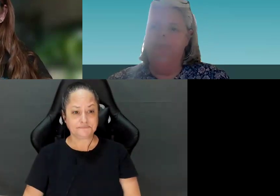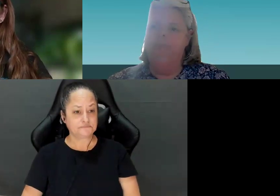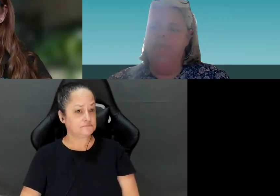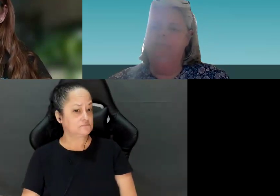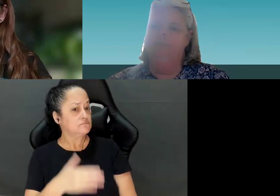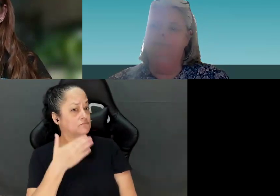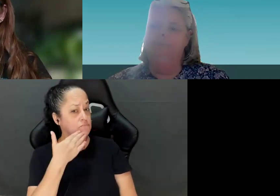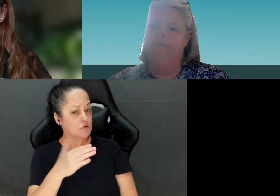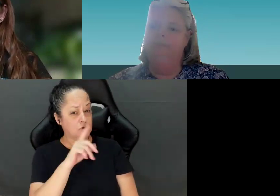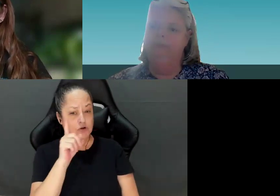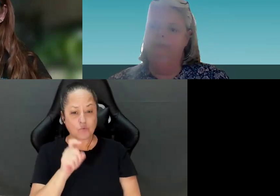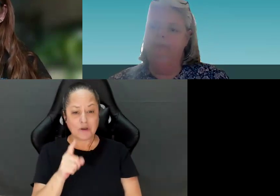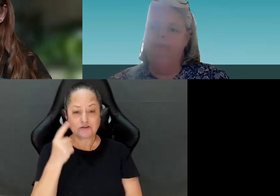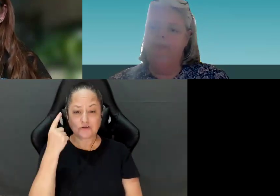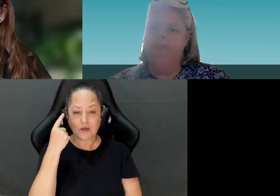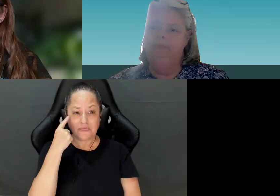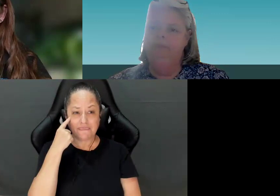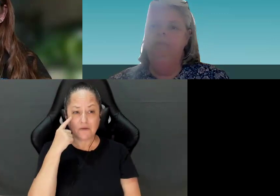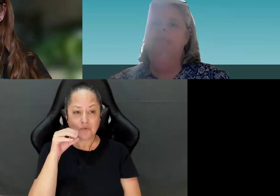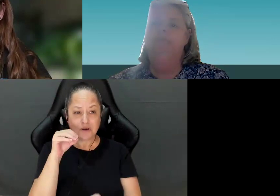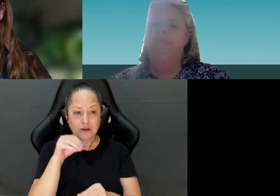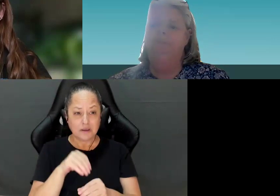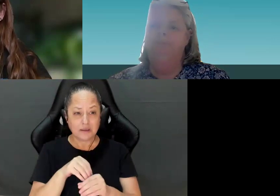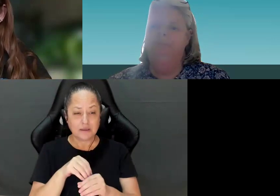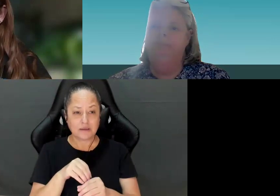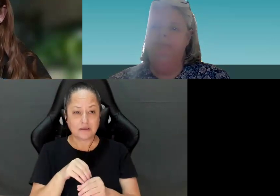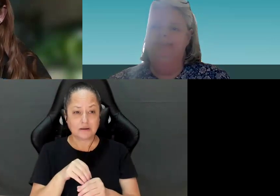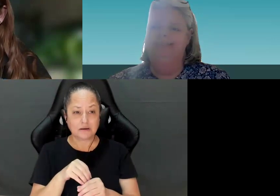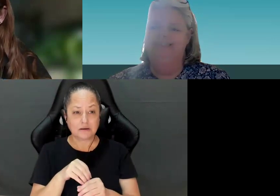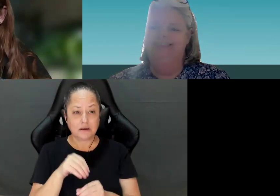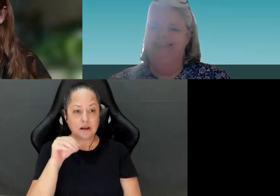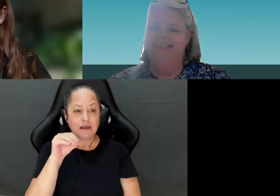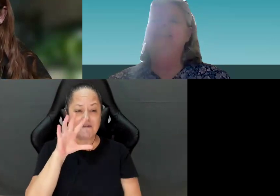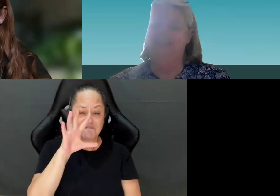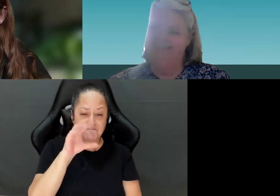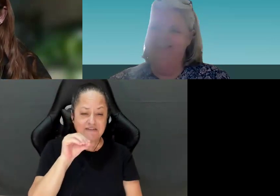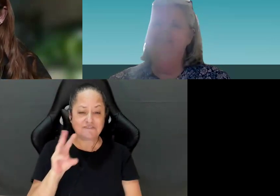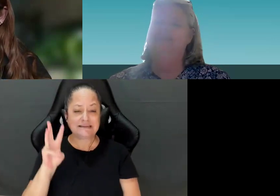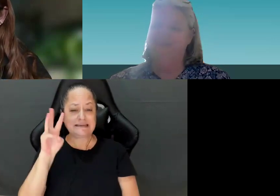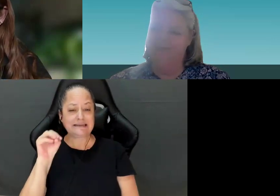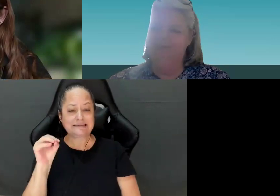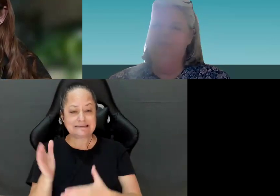I think we are in the 50 to 60 range now.